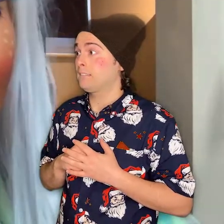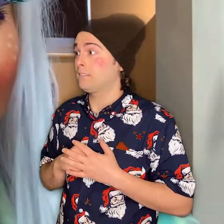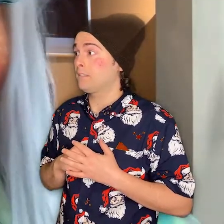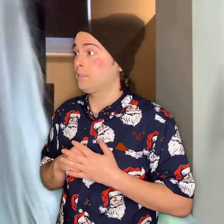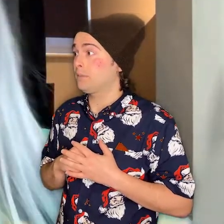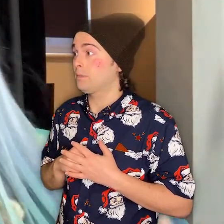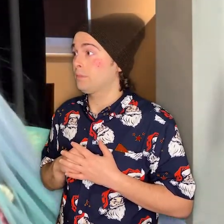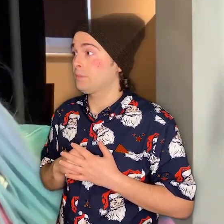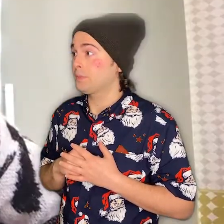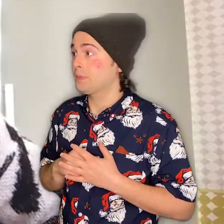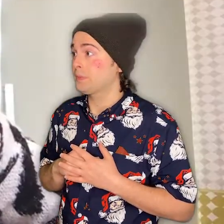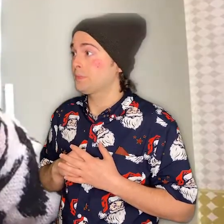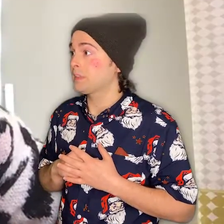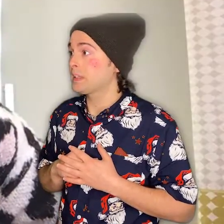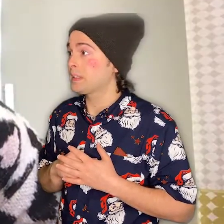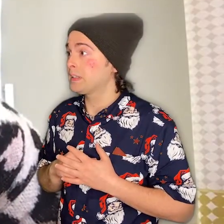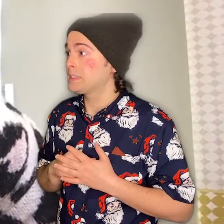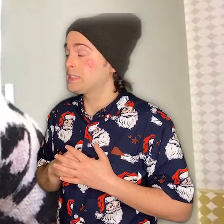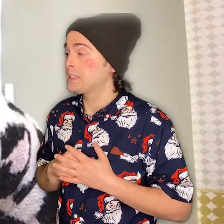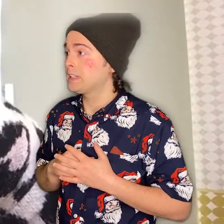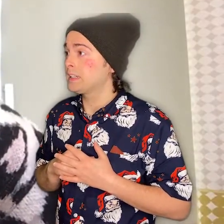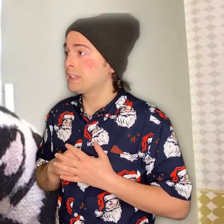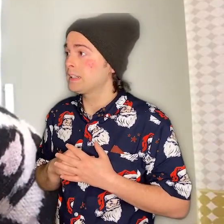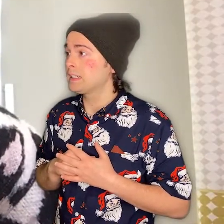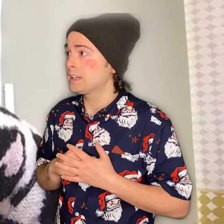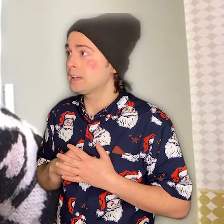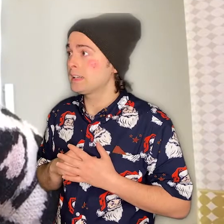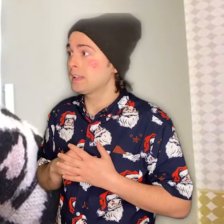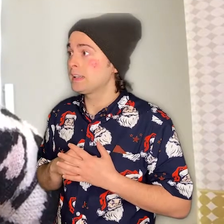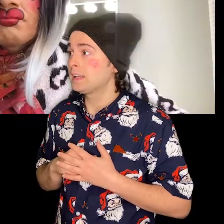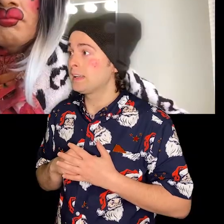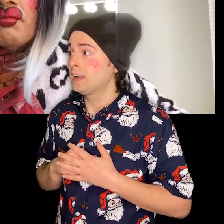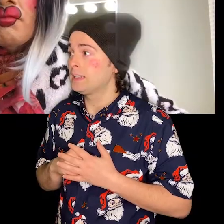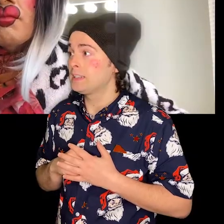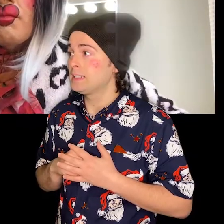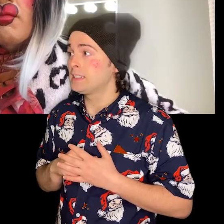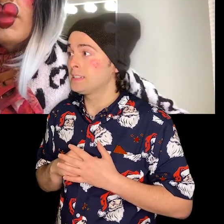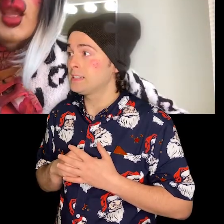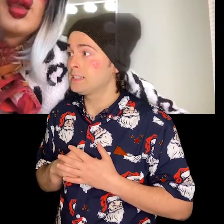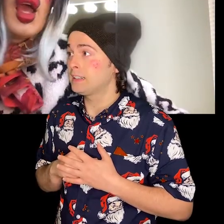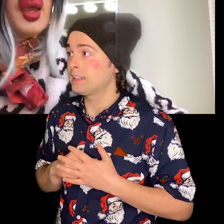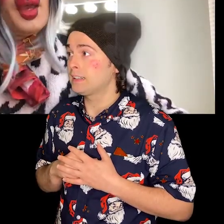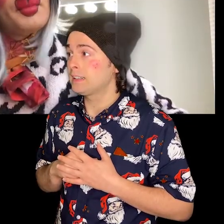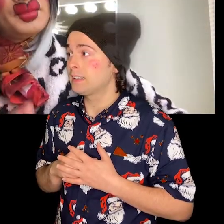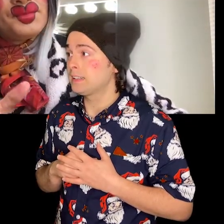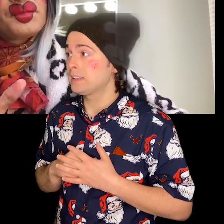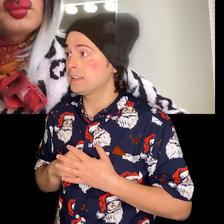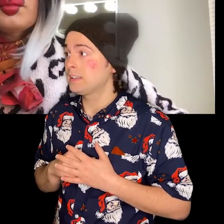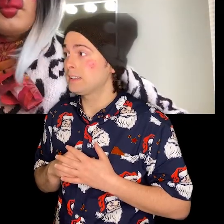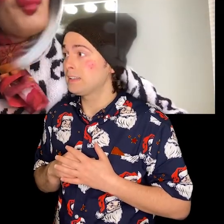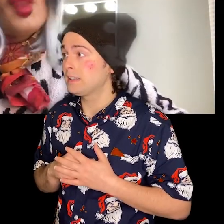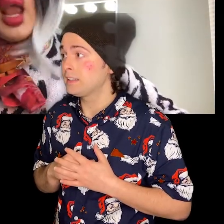and call it the Sunsoot Bubble… or crawl into bed with him and Stephen at 3 in the morning